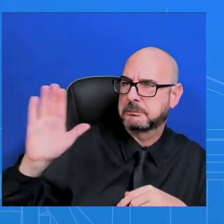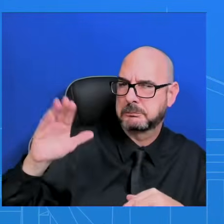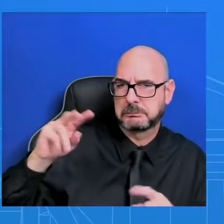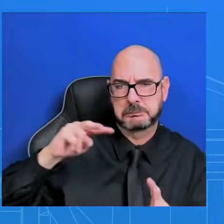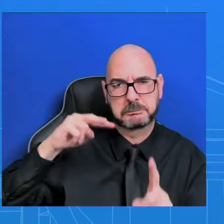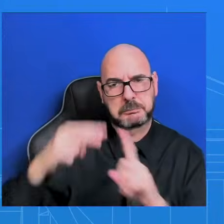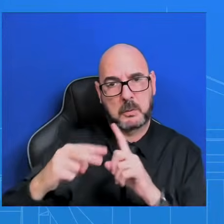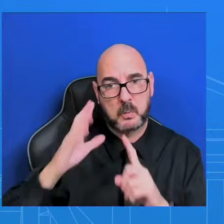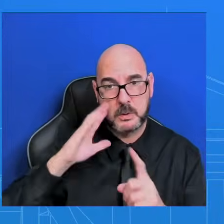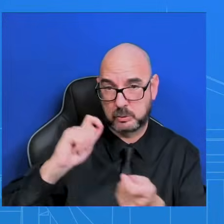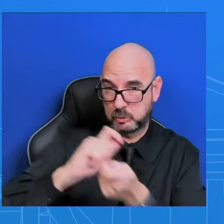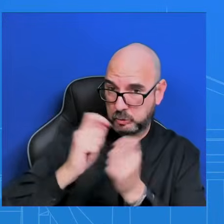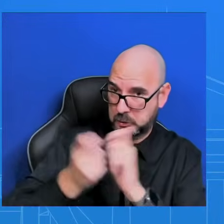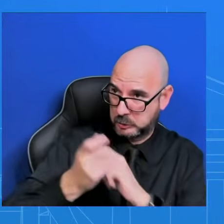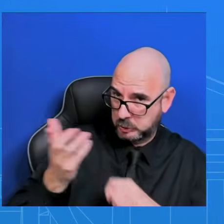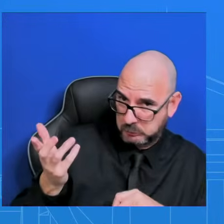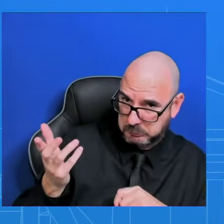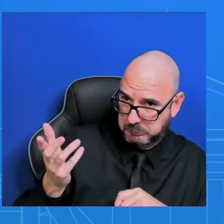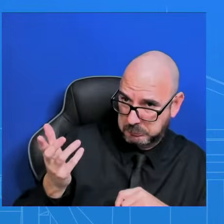Mr. Kirby: The -- the hope is that